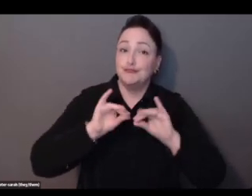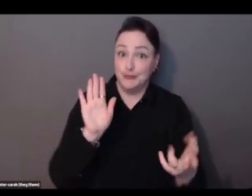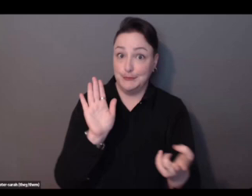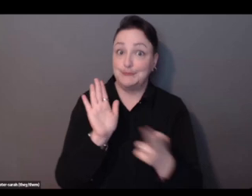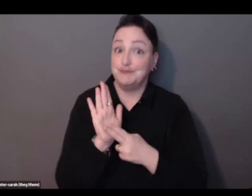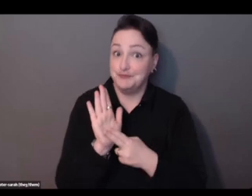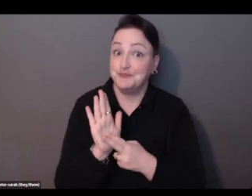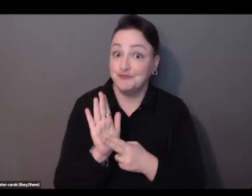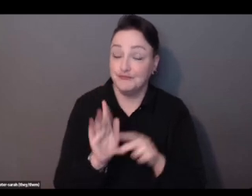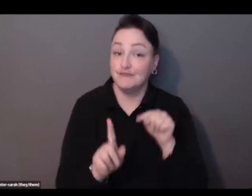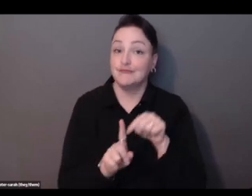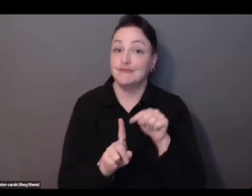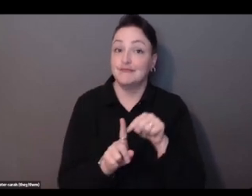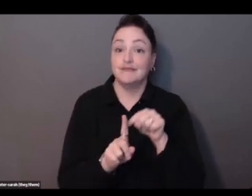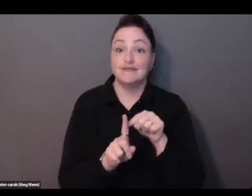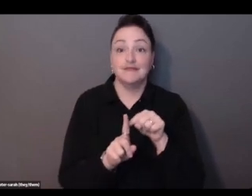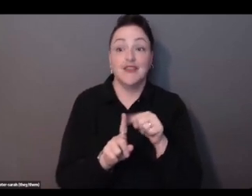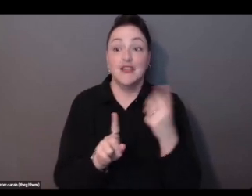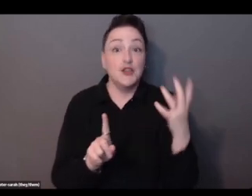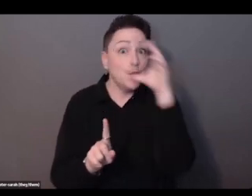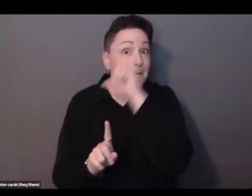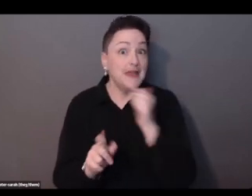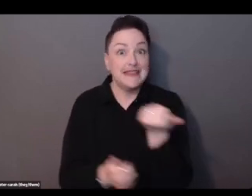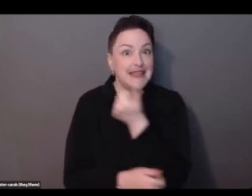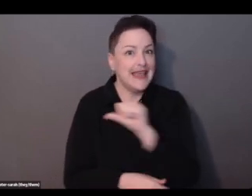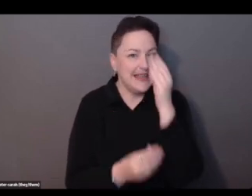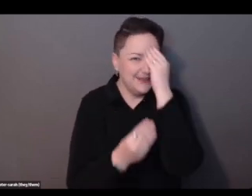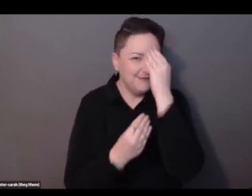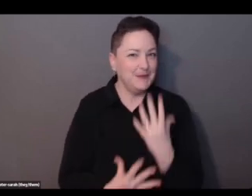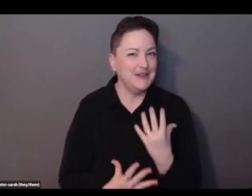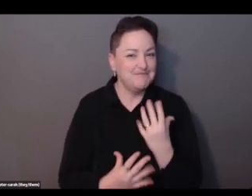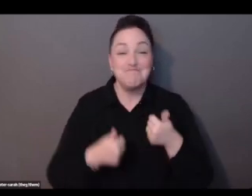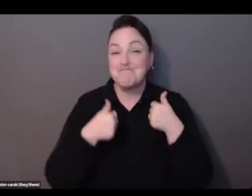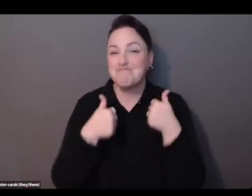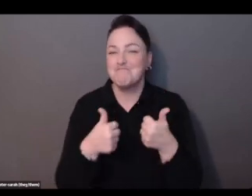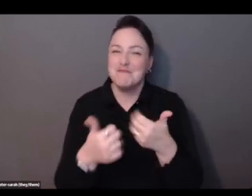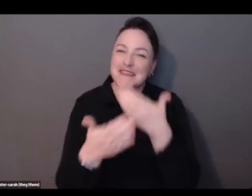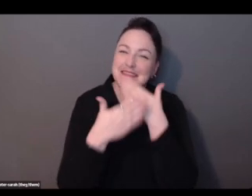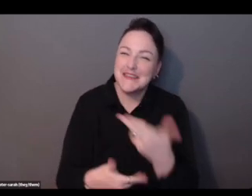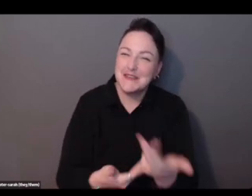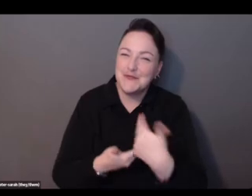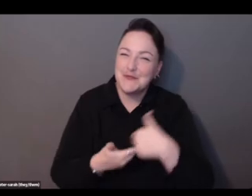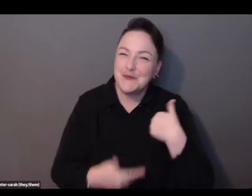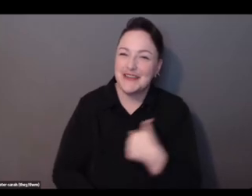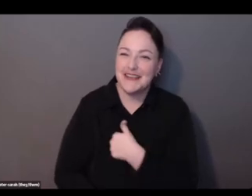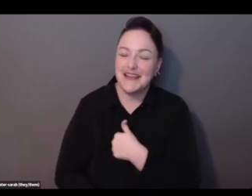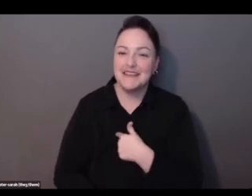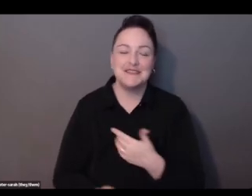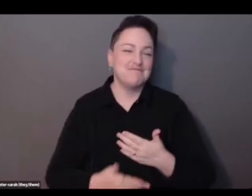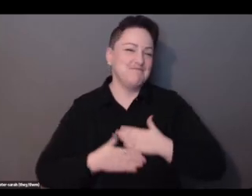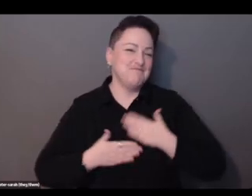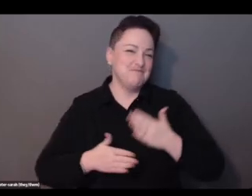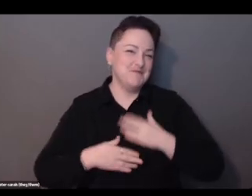aid your knowledge translation and capacity building. Thank you all for coming, and it was a pleasure seeing you in the webinar today.